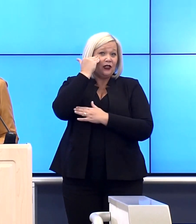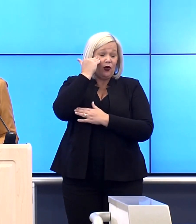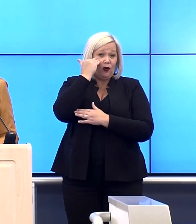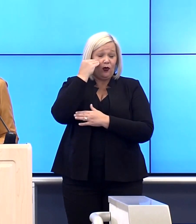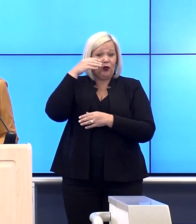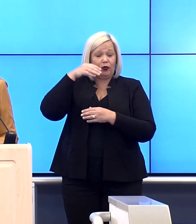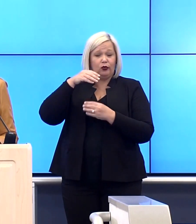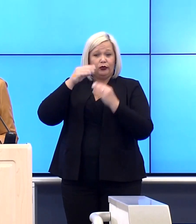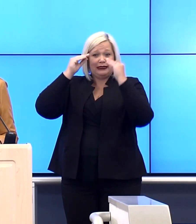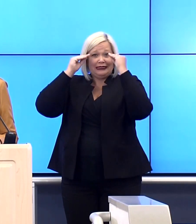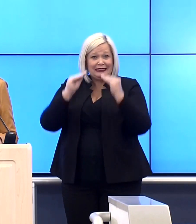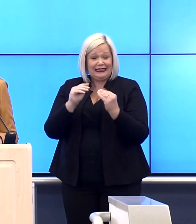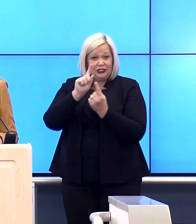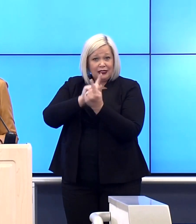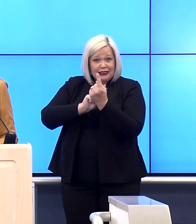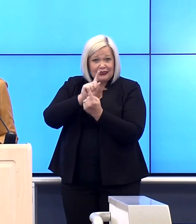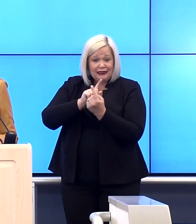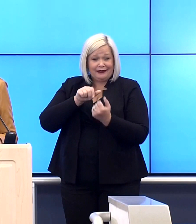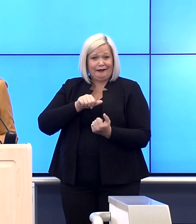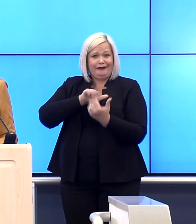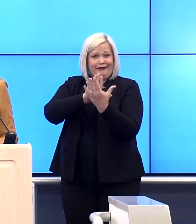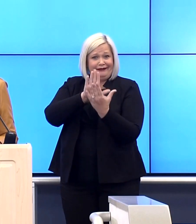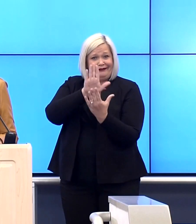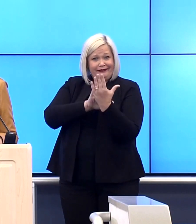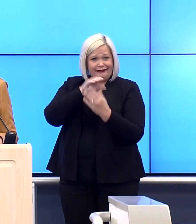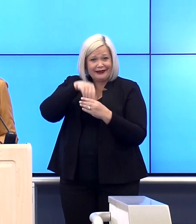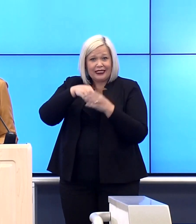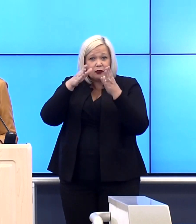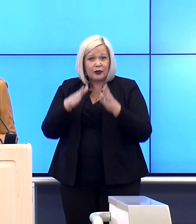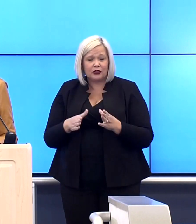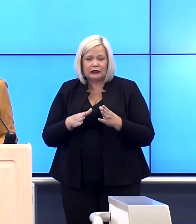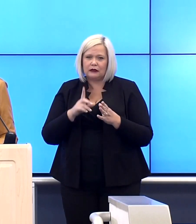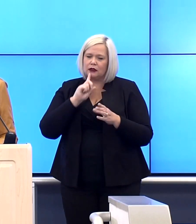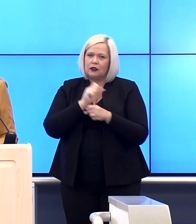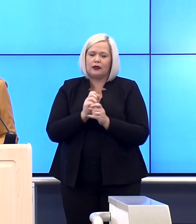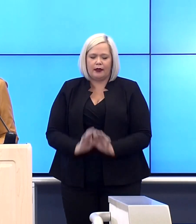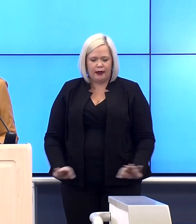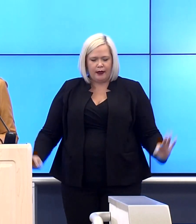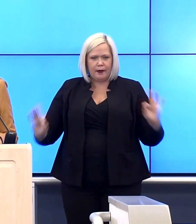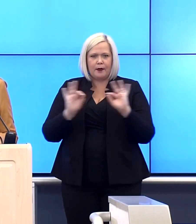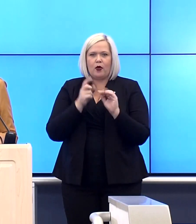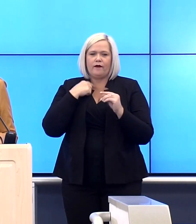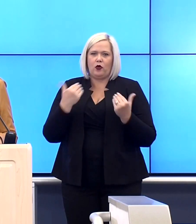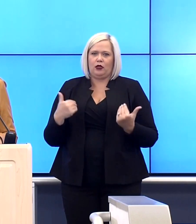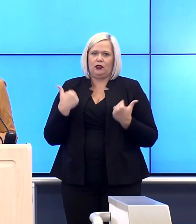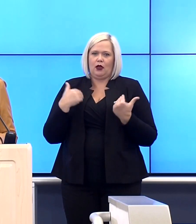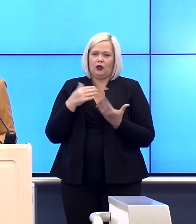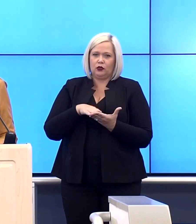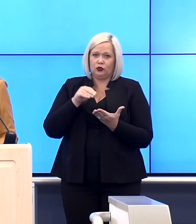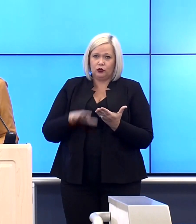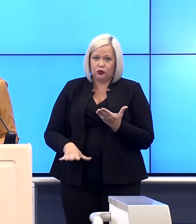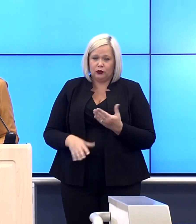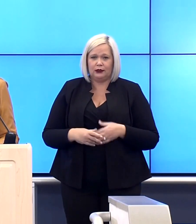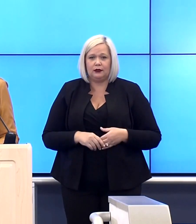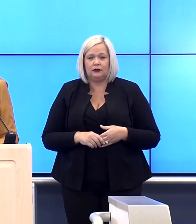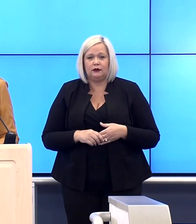TO ADD, I WELCOME THAT. SO, WE KNOW THAT IN-PERSON SO, WE KNOW THAT IN-PERSON INSTRUCTION IS REALLY IMPORTANT INSTRUCTION IS REALLY IMPORTANT FOR YOUNGER STUDENTS.